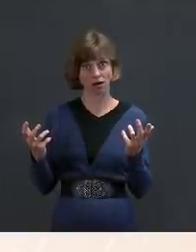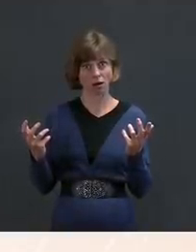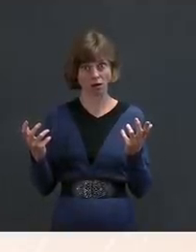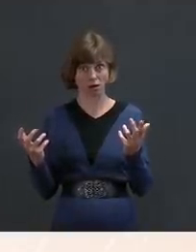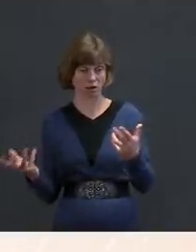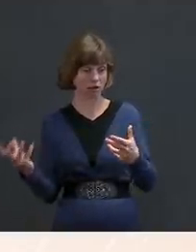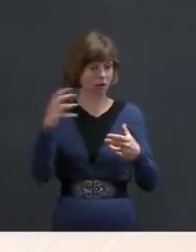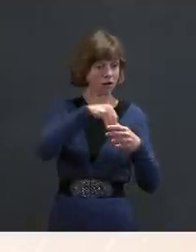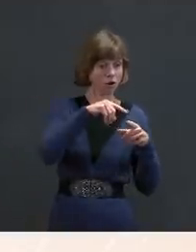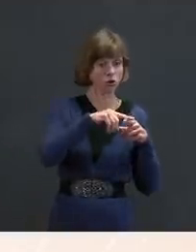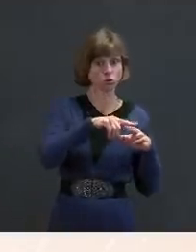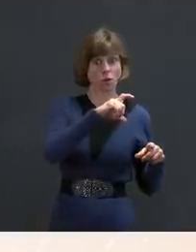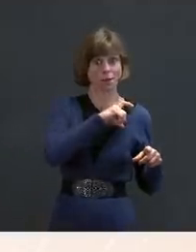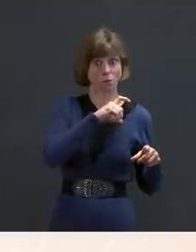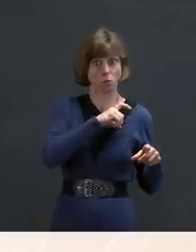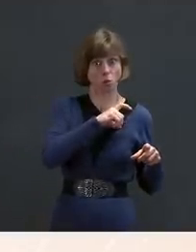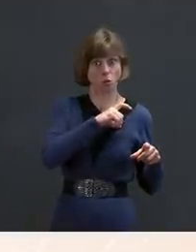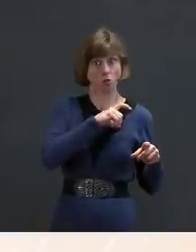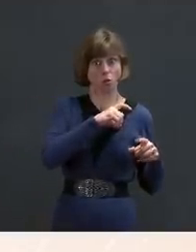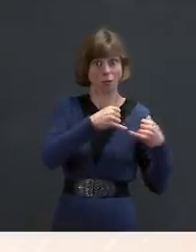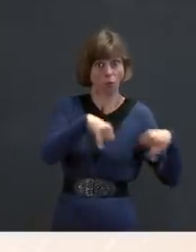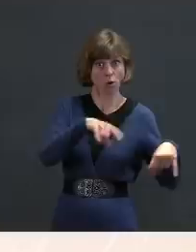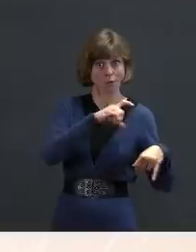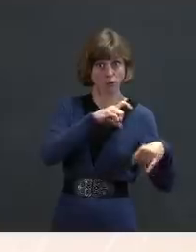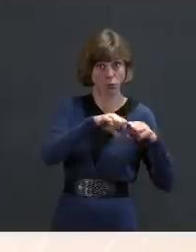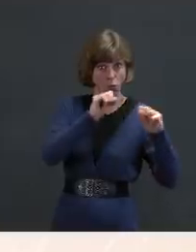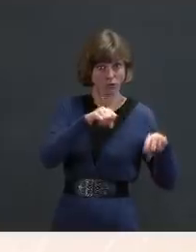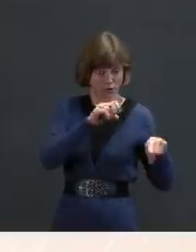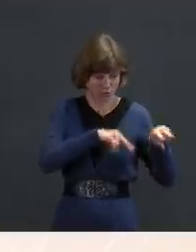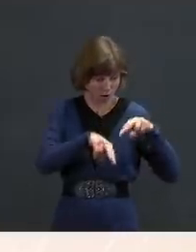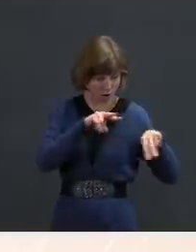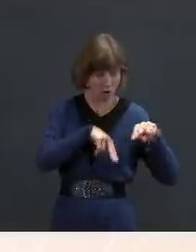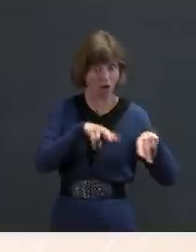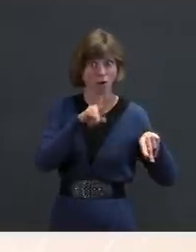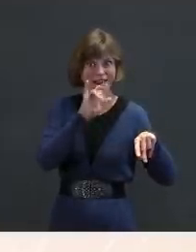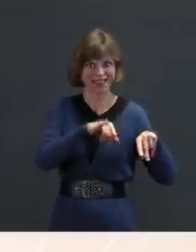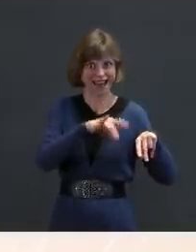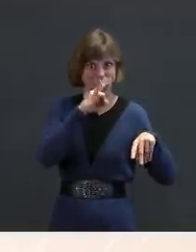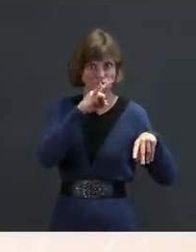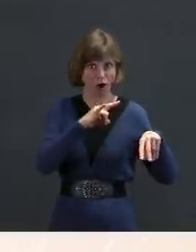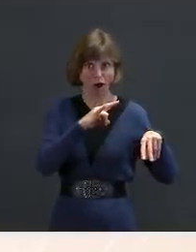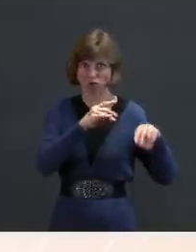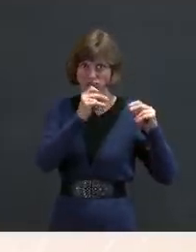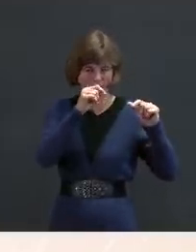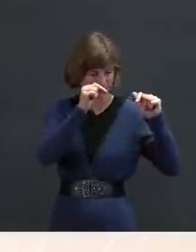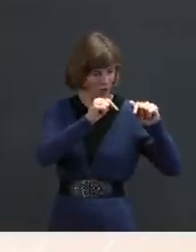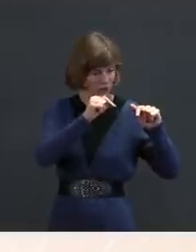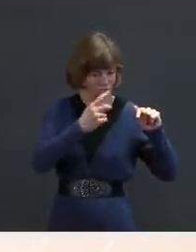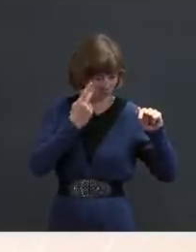start to identify the needs of the child to see if that child does indeed have a relative in the United States,